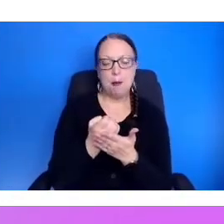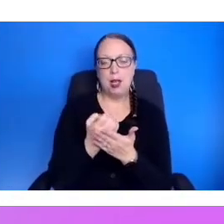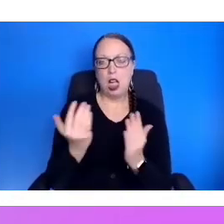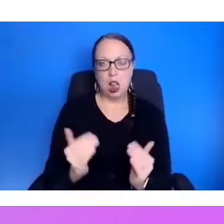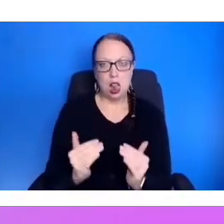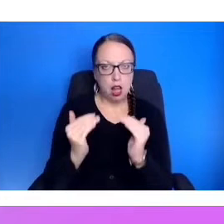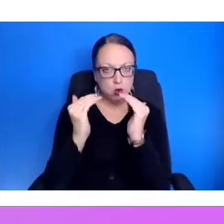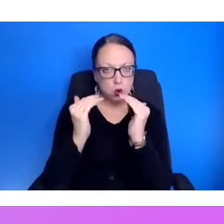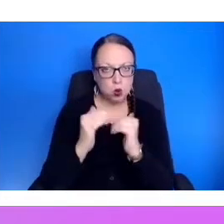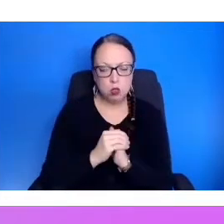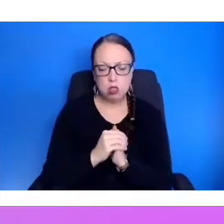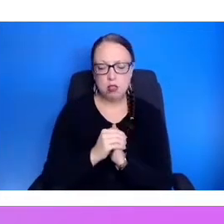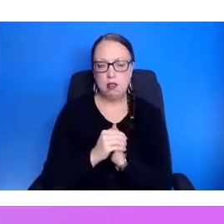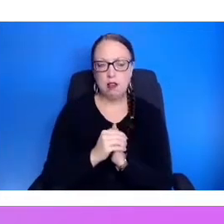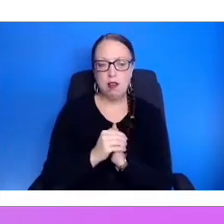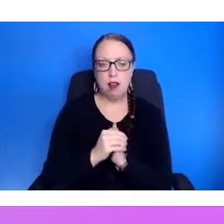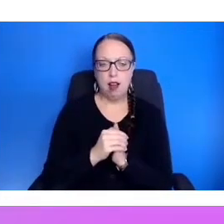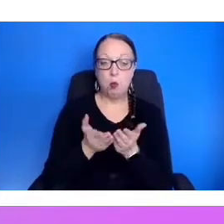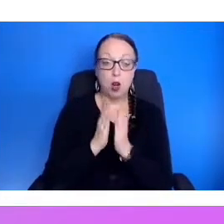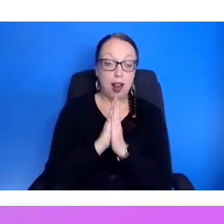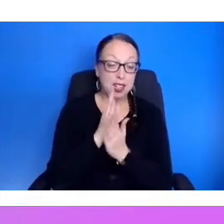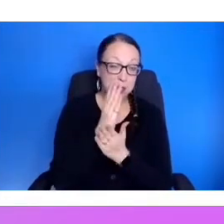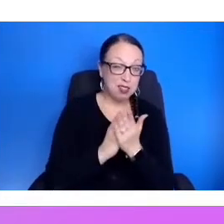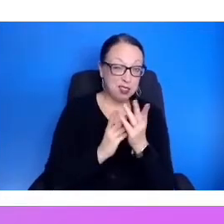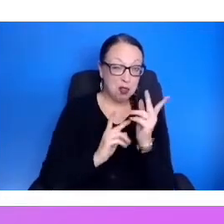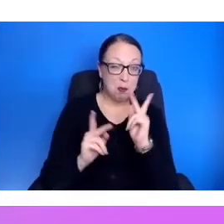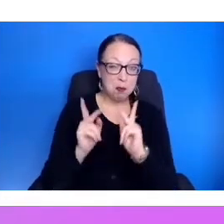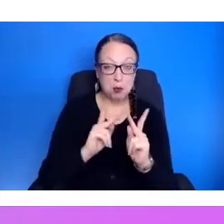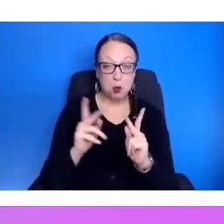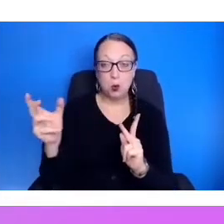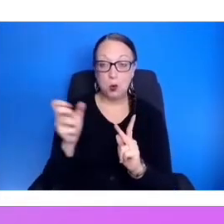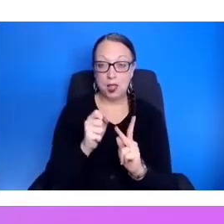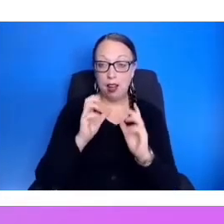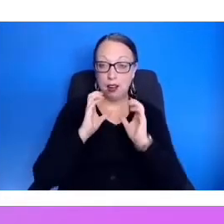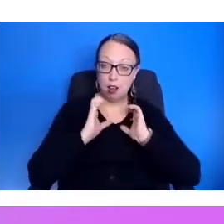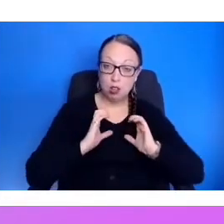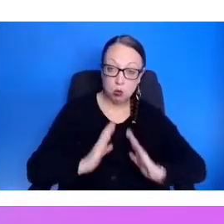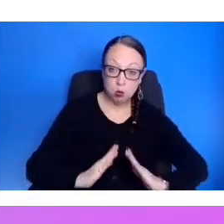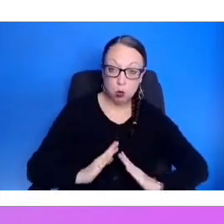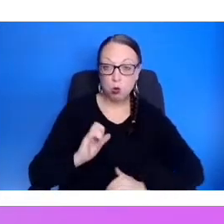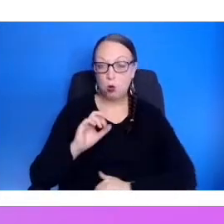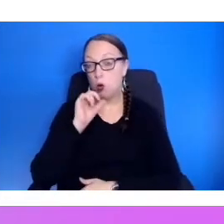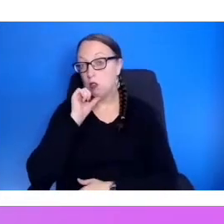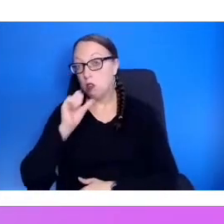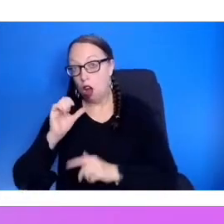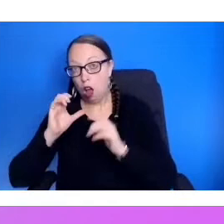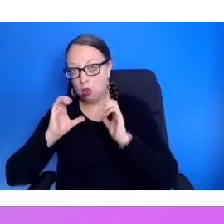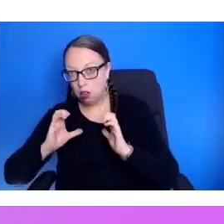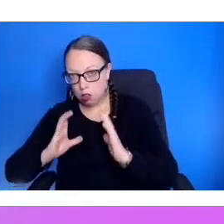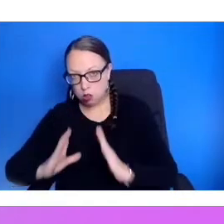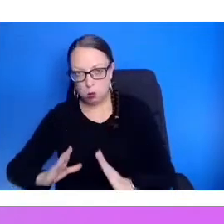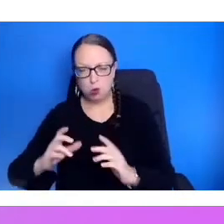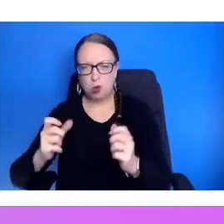Often we're asked actually by certain clients we work with to get customers or non-customers, so there's so many markers of diversity